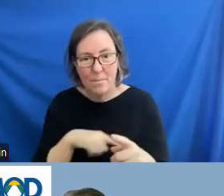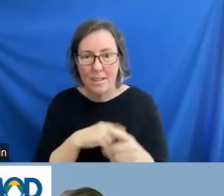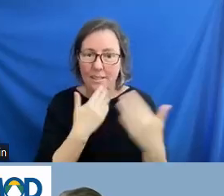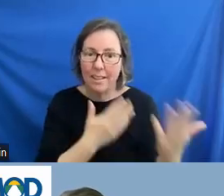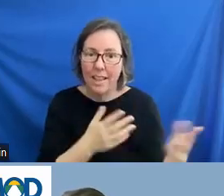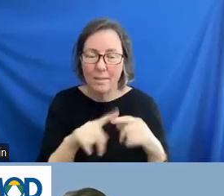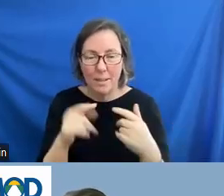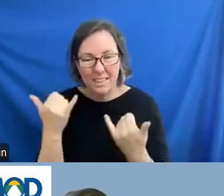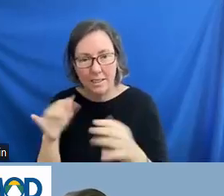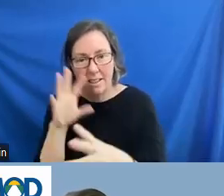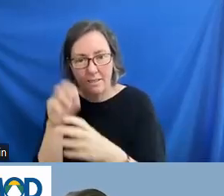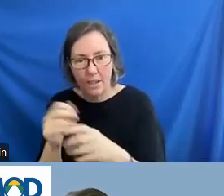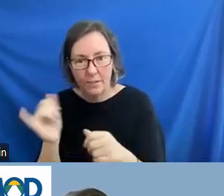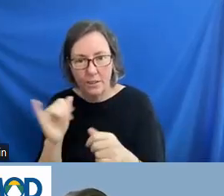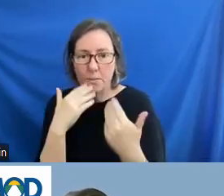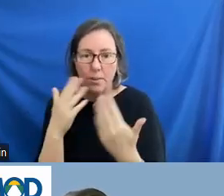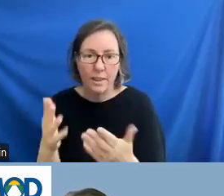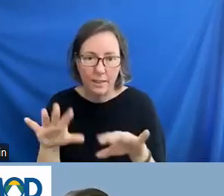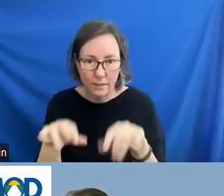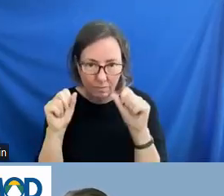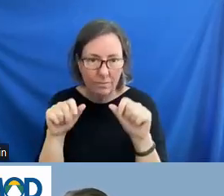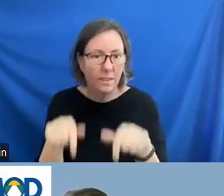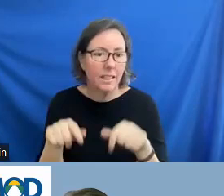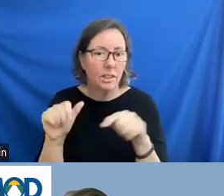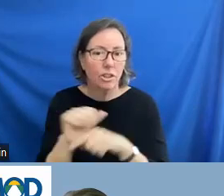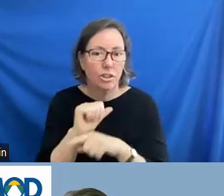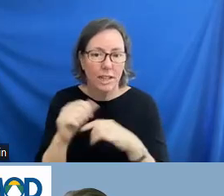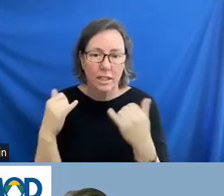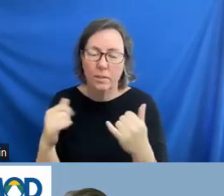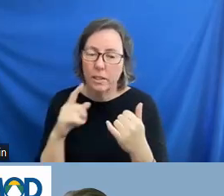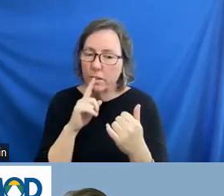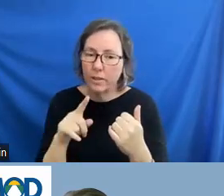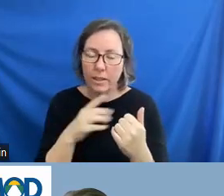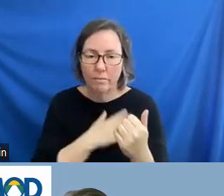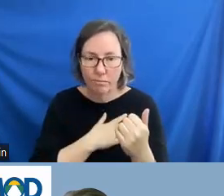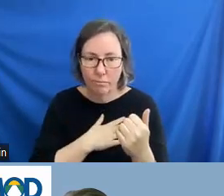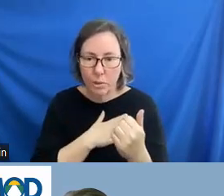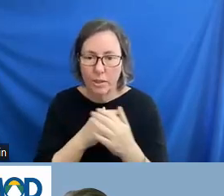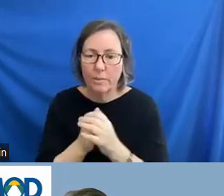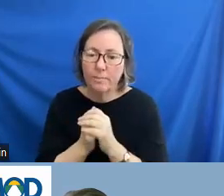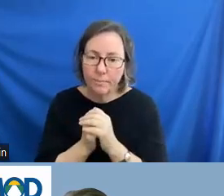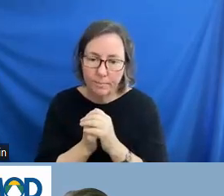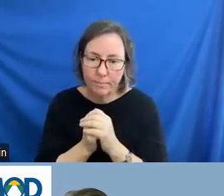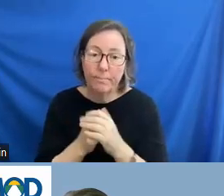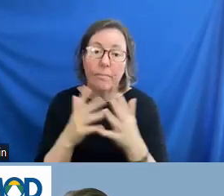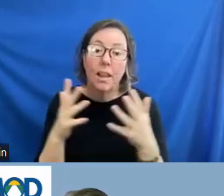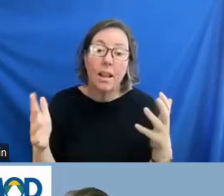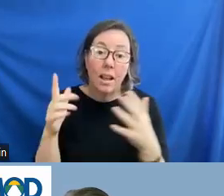in it. Thank you for having the program today. A lot of what you said resonated